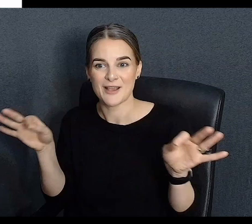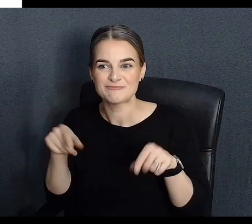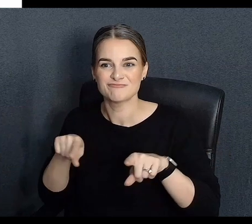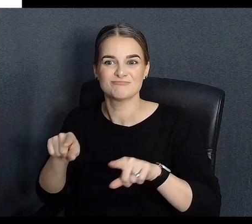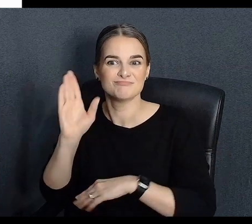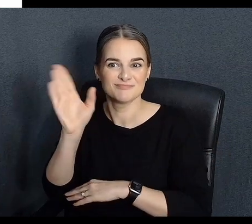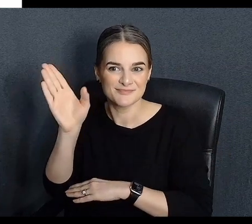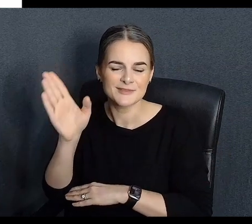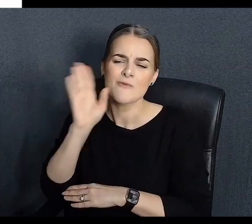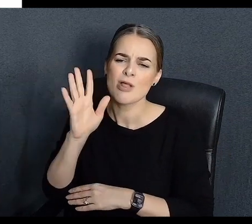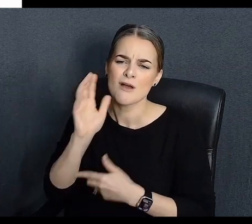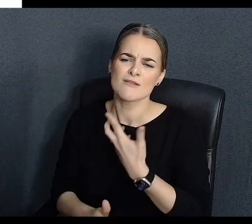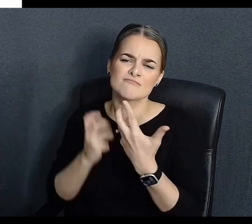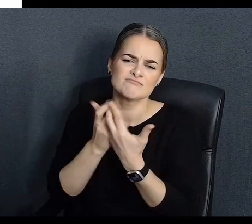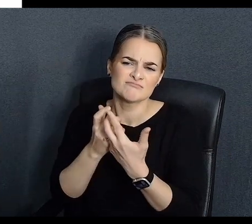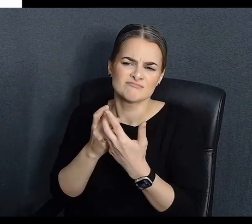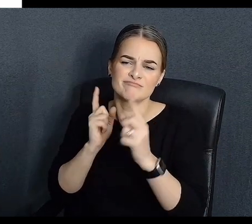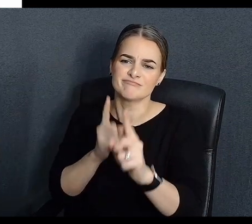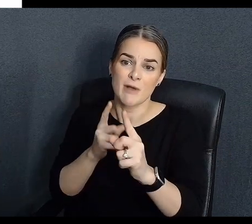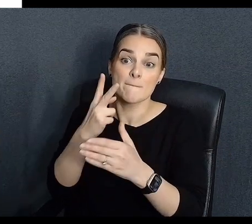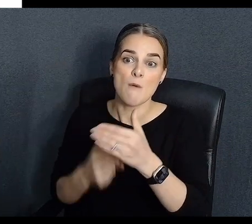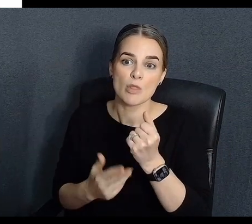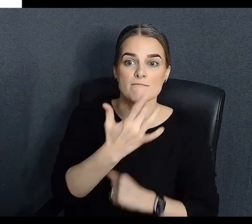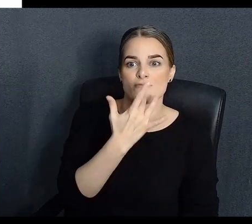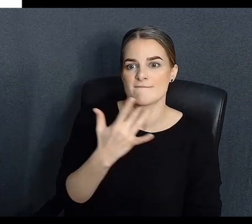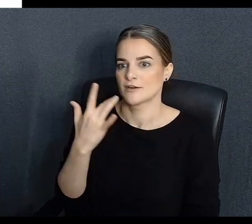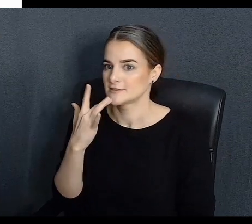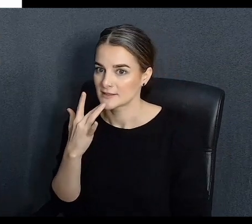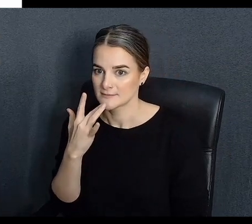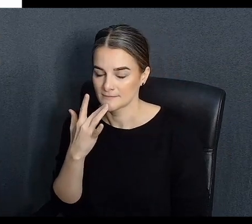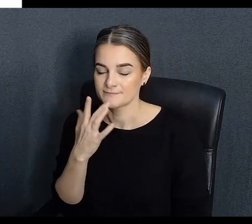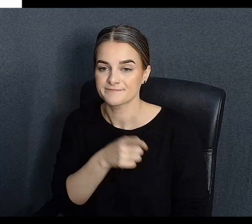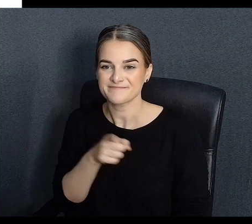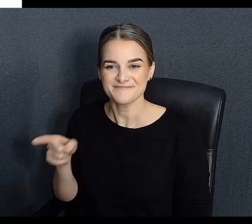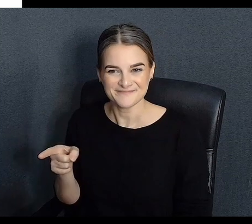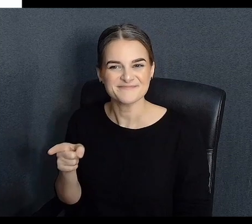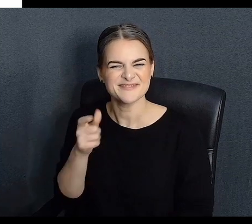I do this to accommodate both preferences for each type of language.